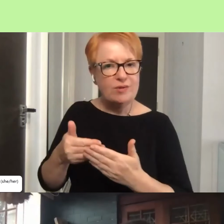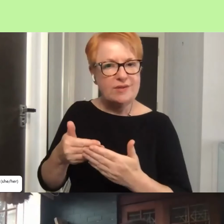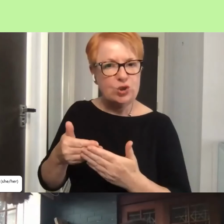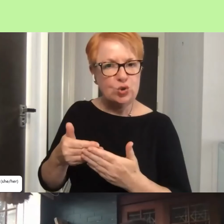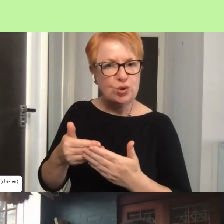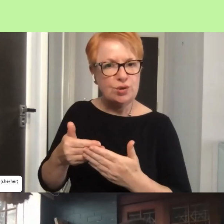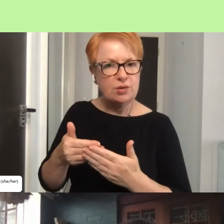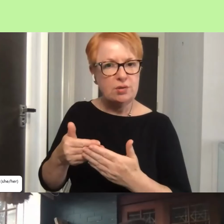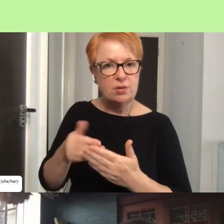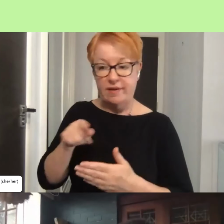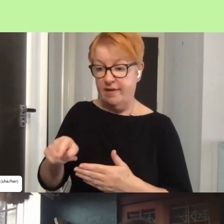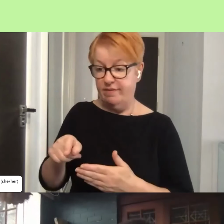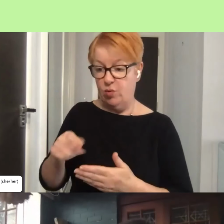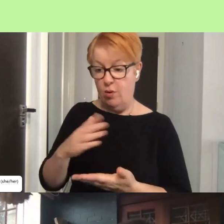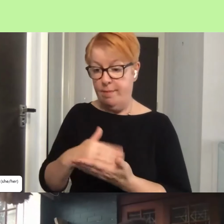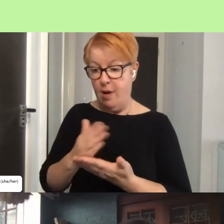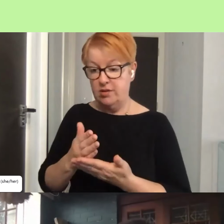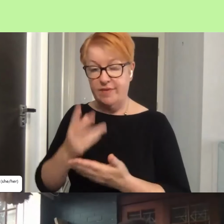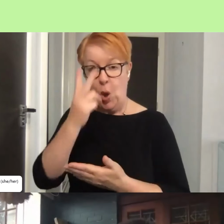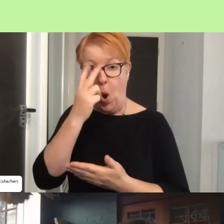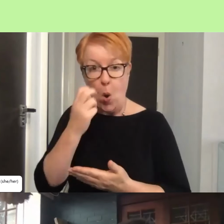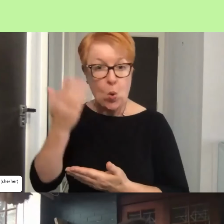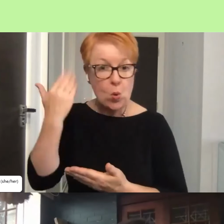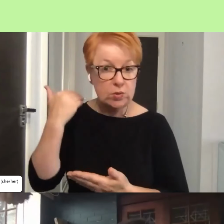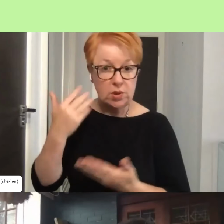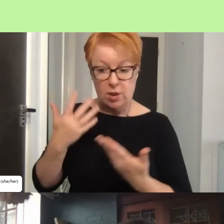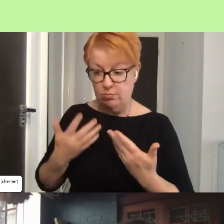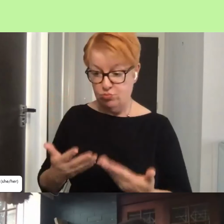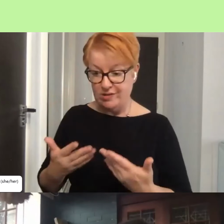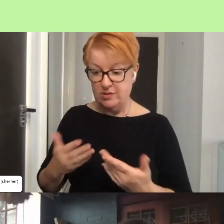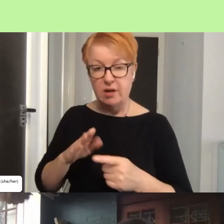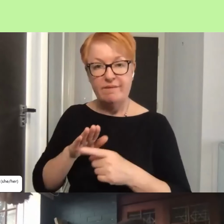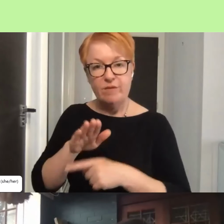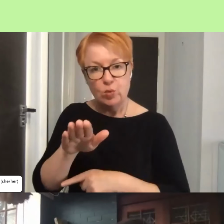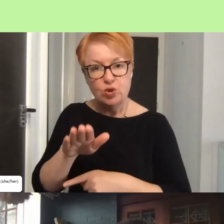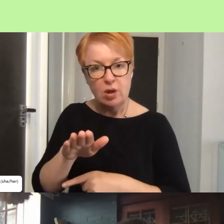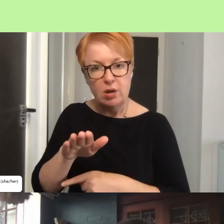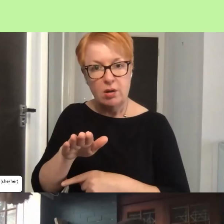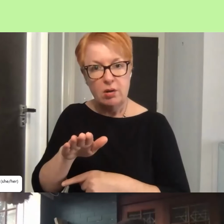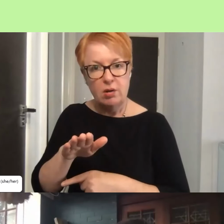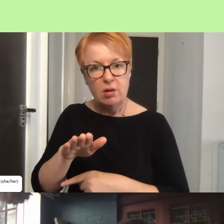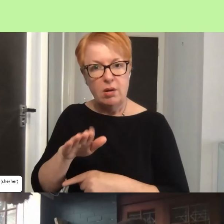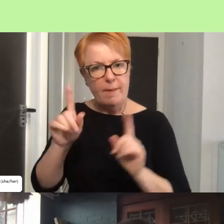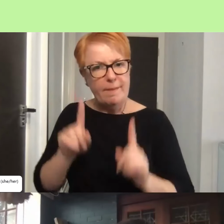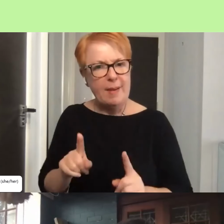past, from the future, from the present, you have something to say you're part of the institutional structure, you know,